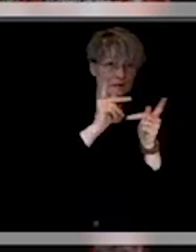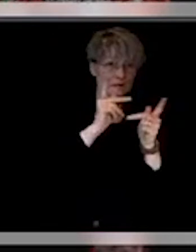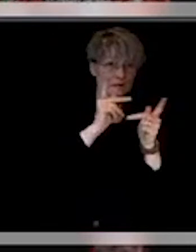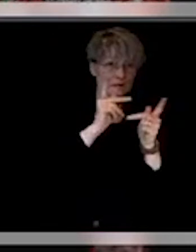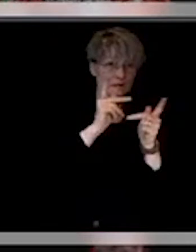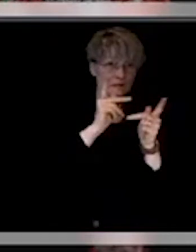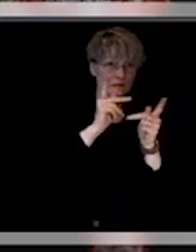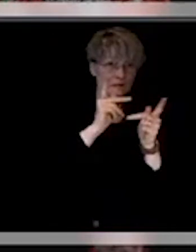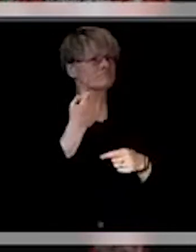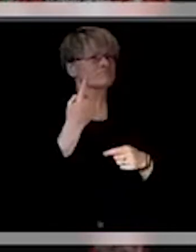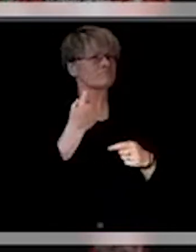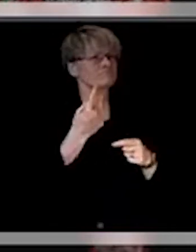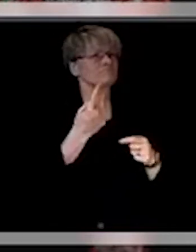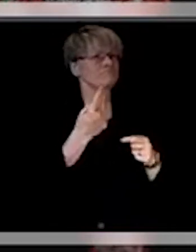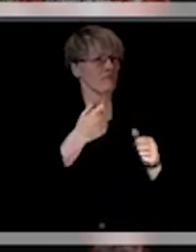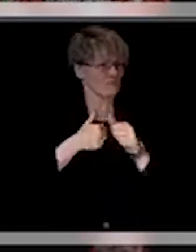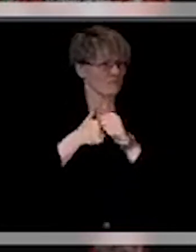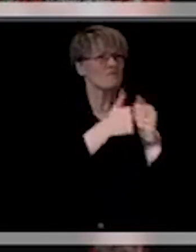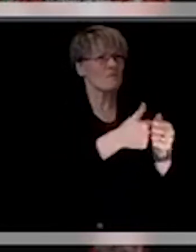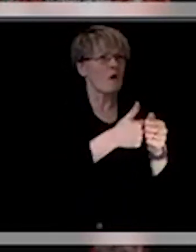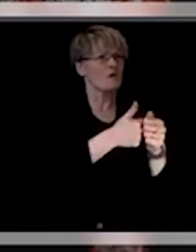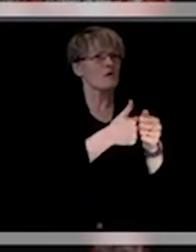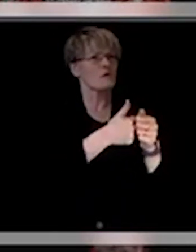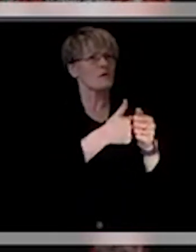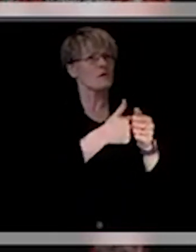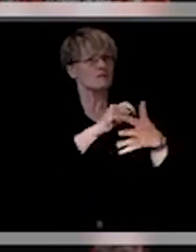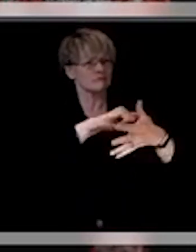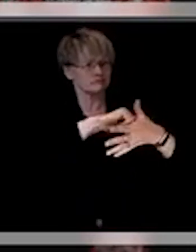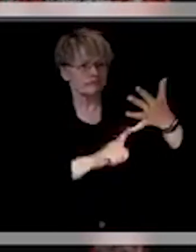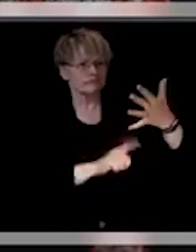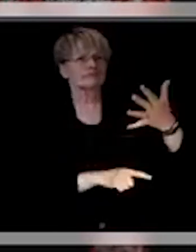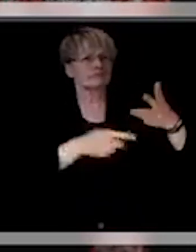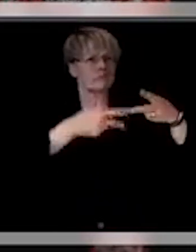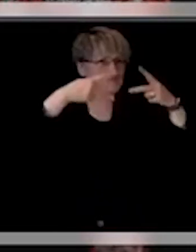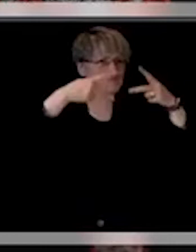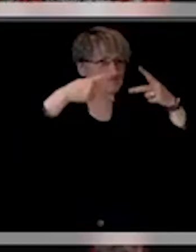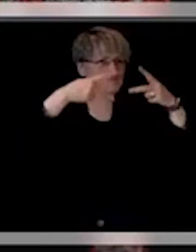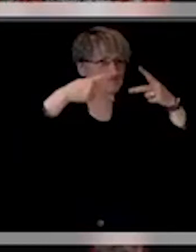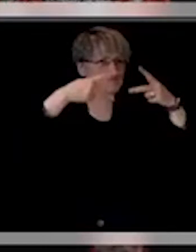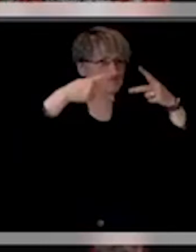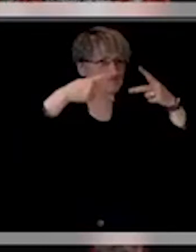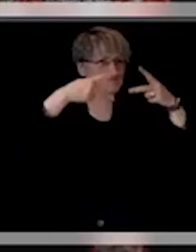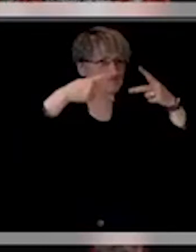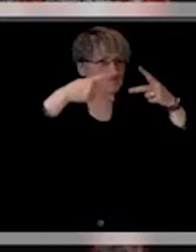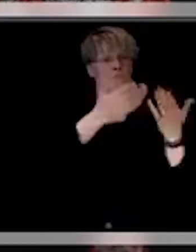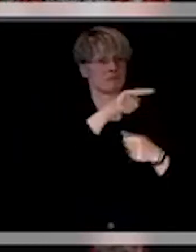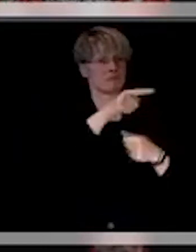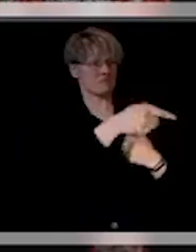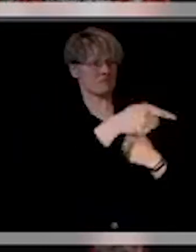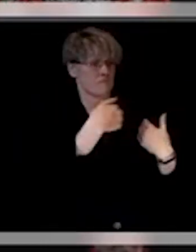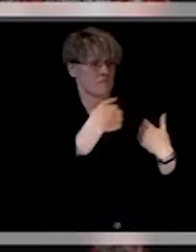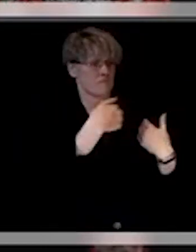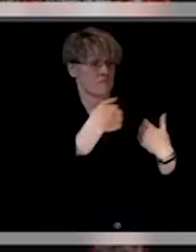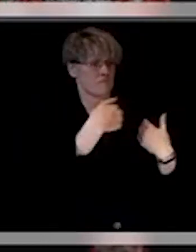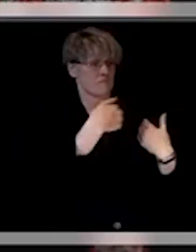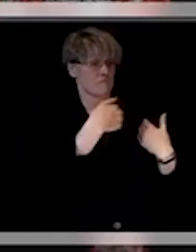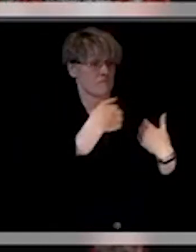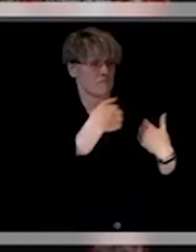or a colleague and they like, “I don't, you know, I don't really know I don't know that there's cases. I don't know that's an issue,” help them to understand and what